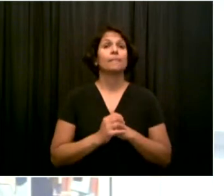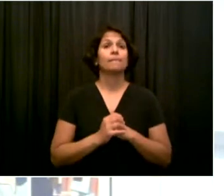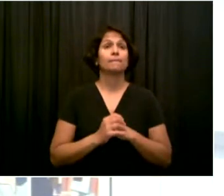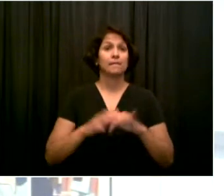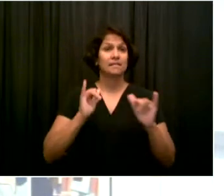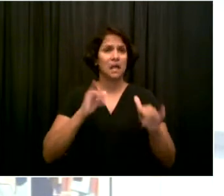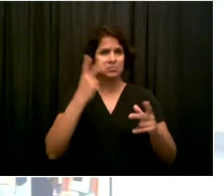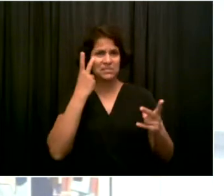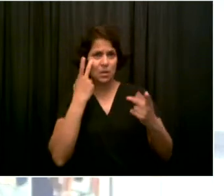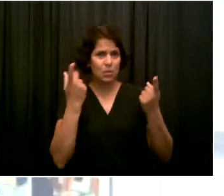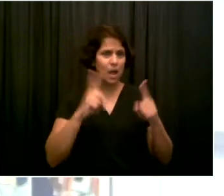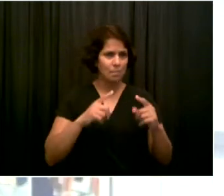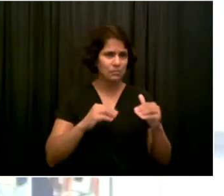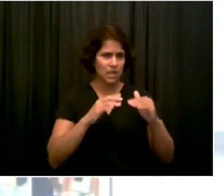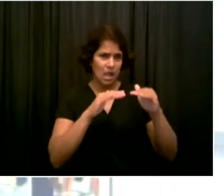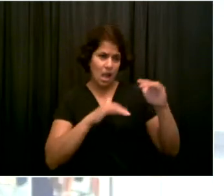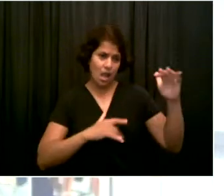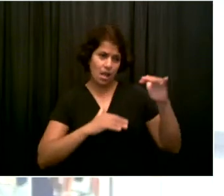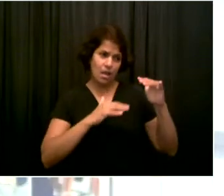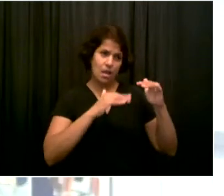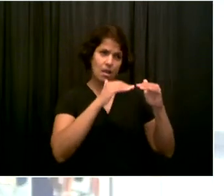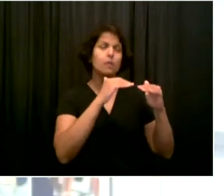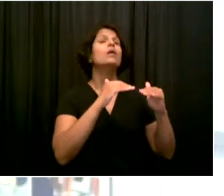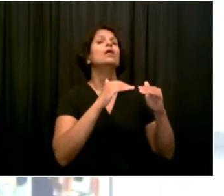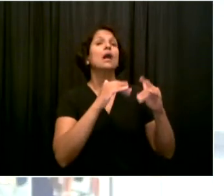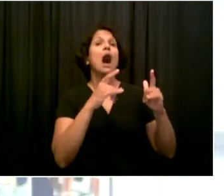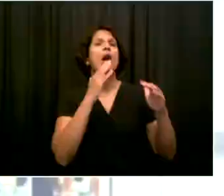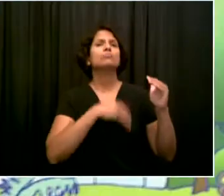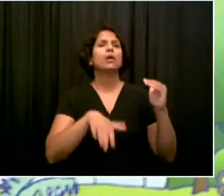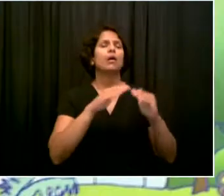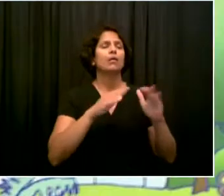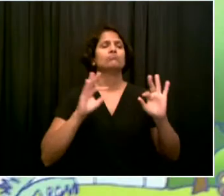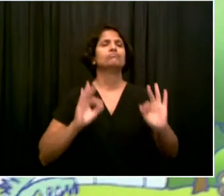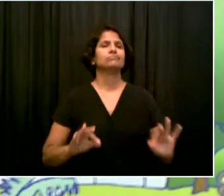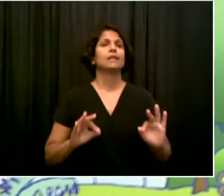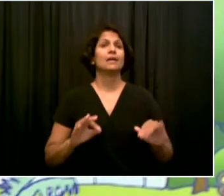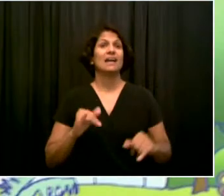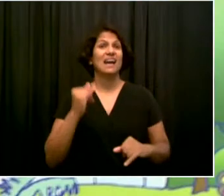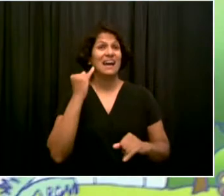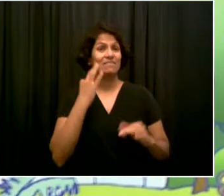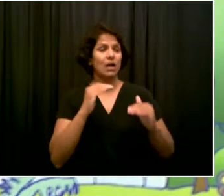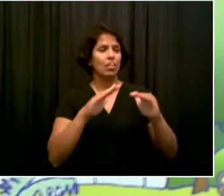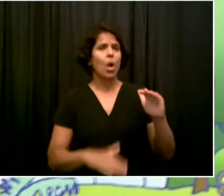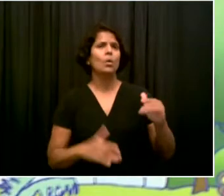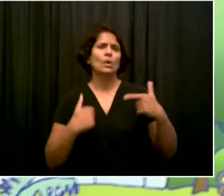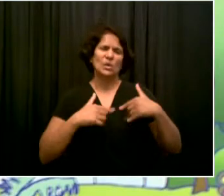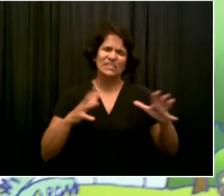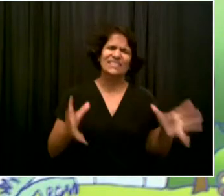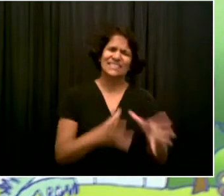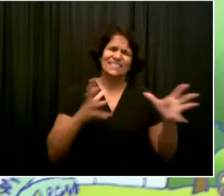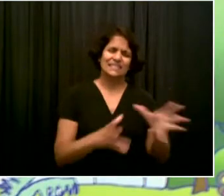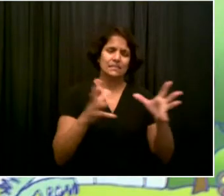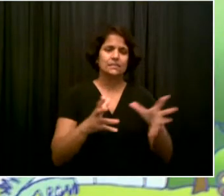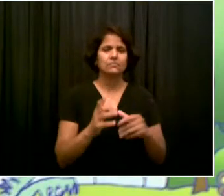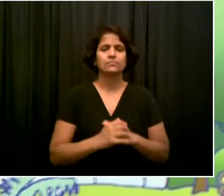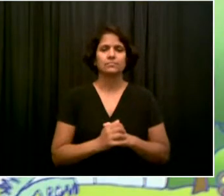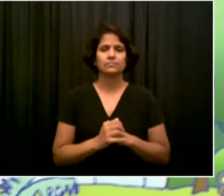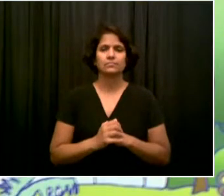THE PROOF IS IN THE PUDDING. WHEN VACCINATION RATES INCREASE S- 1 WILL BE SATISFIED UNTIL THEN WILL KEEP